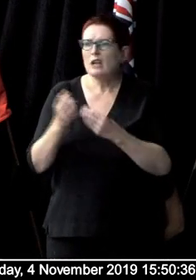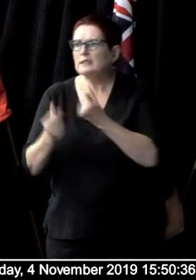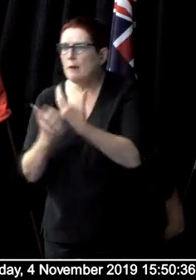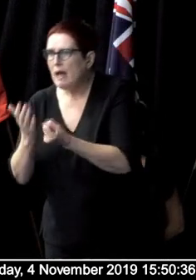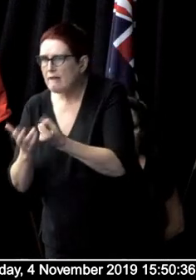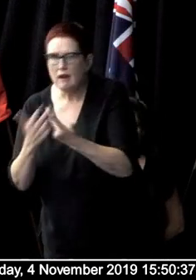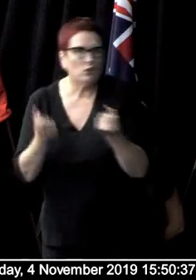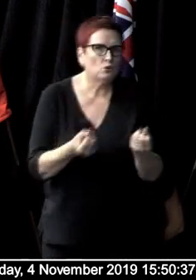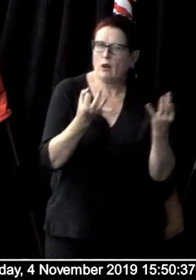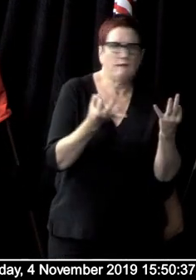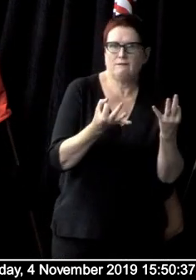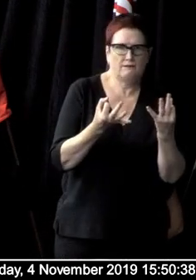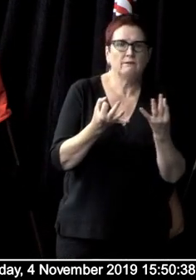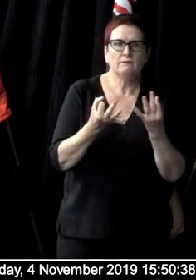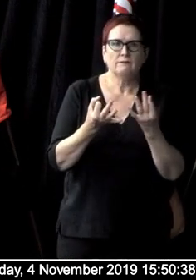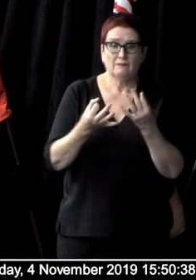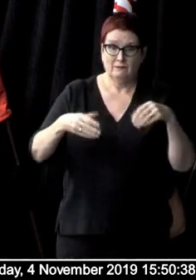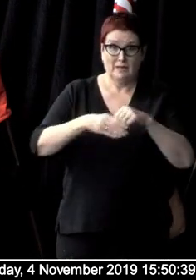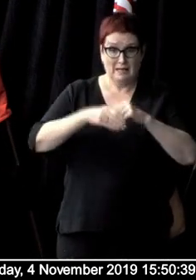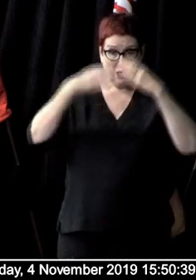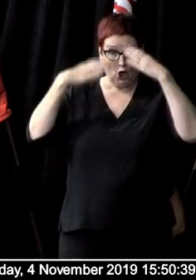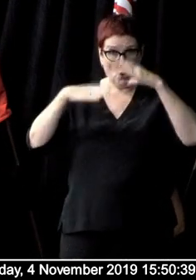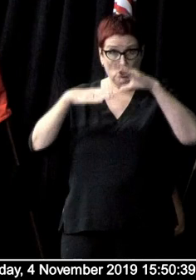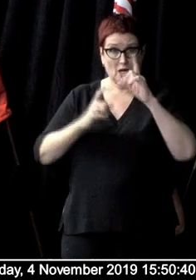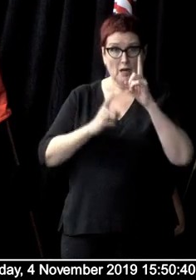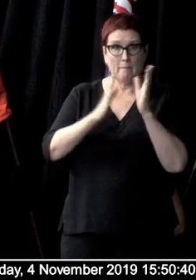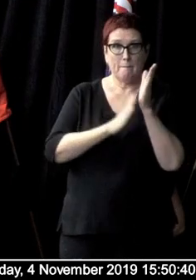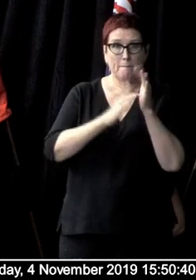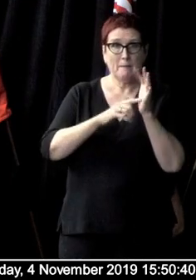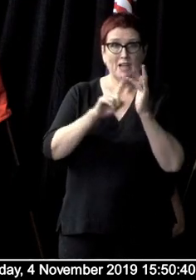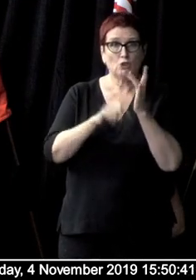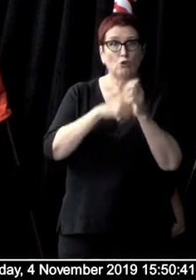And as part of that coaching, mentoring program, the Education Department